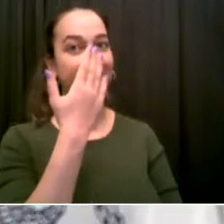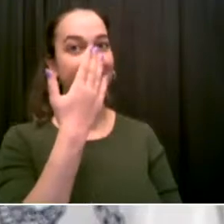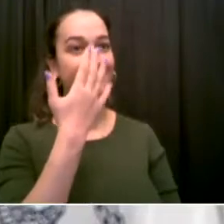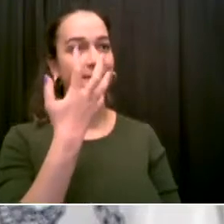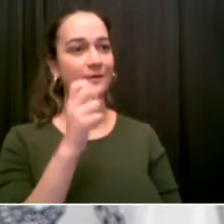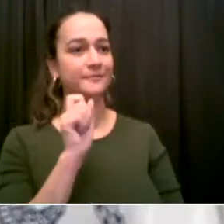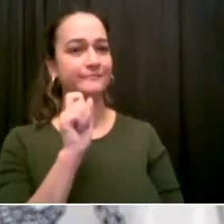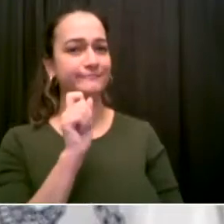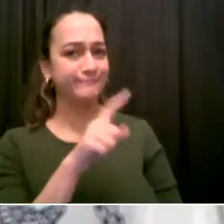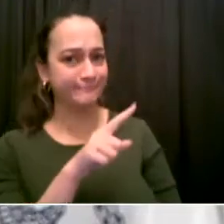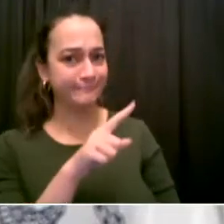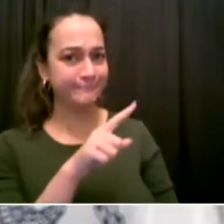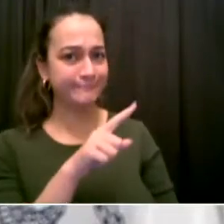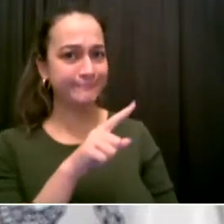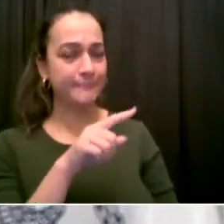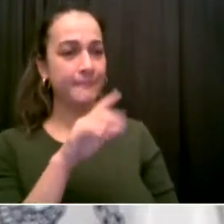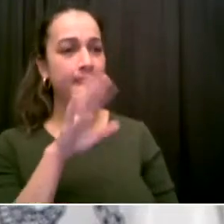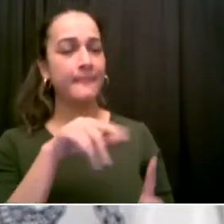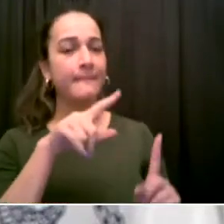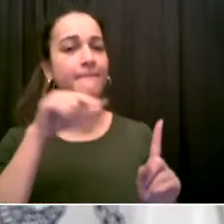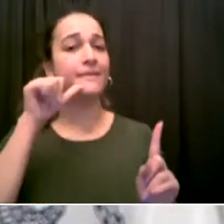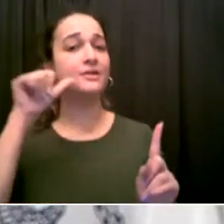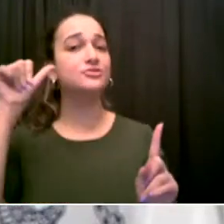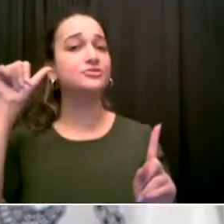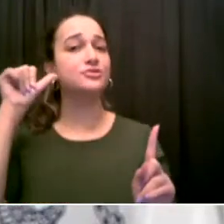THE FIRST FROM NBC NEW YORK.